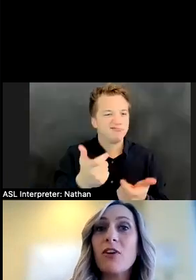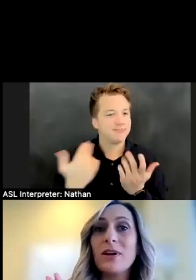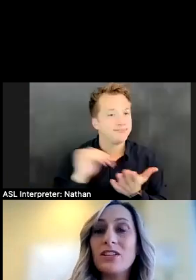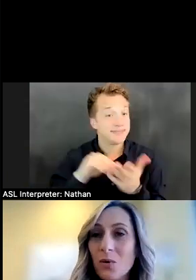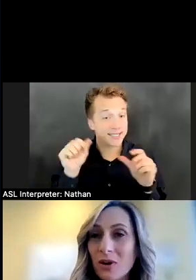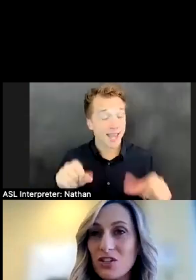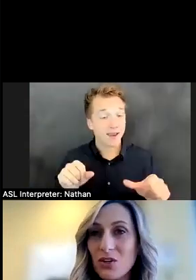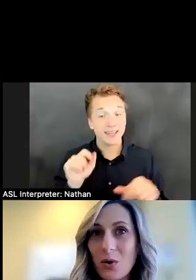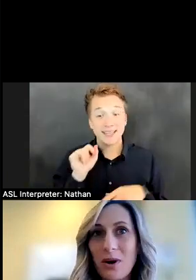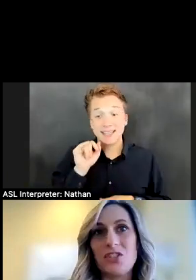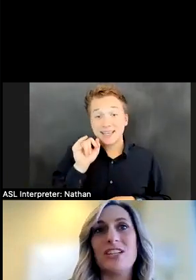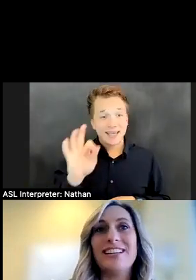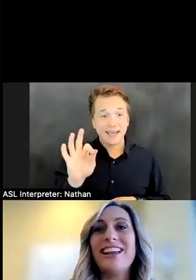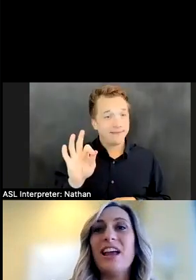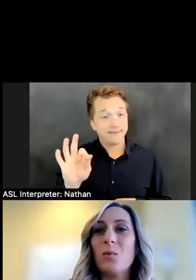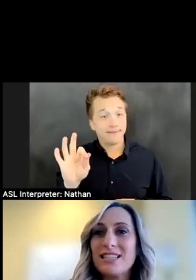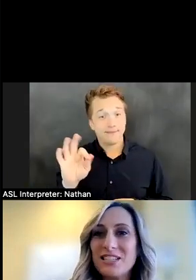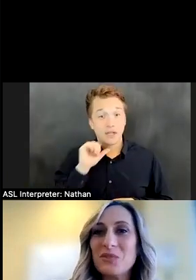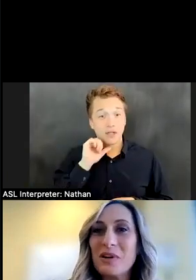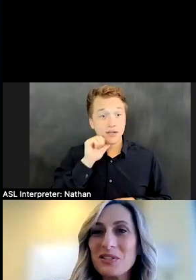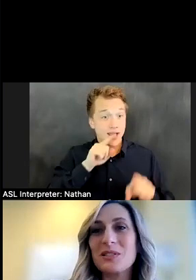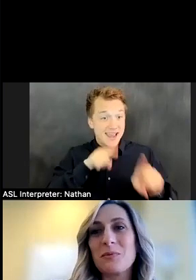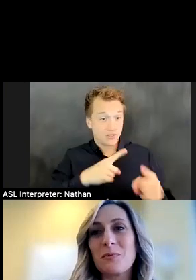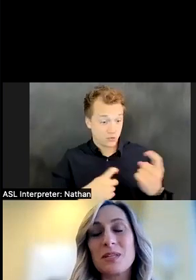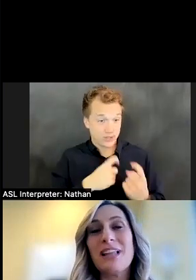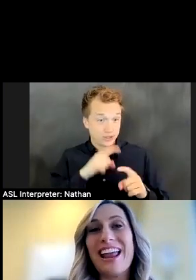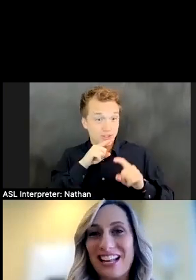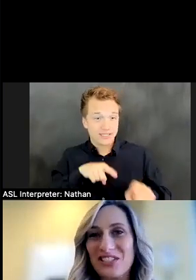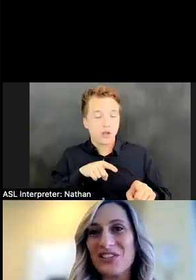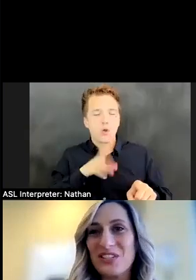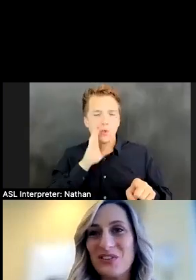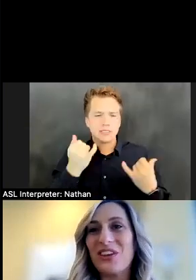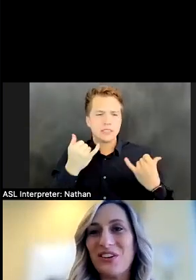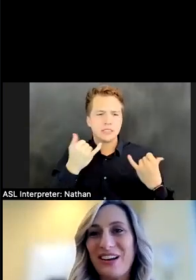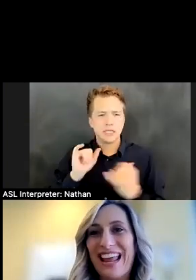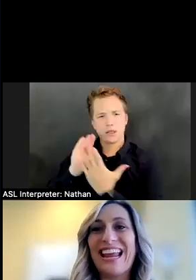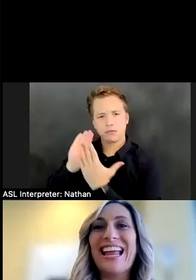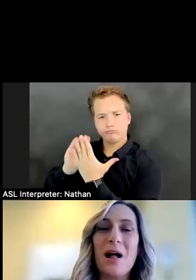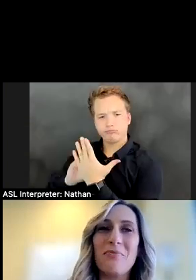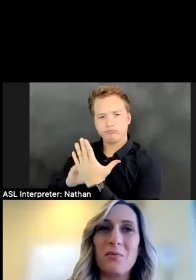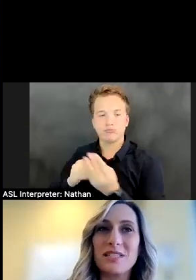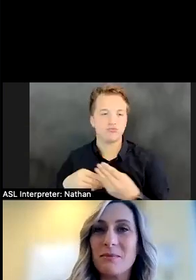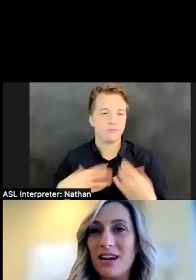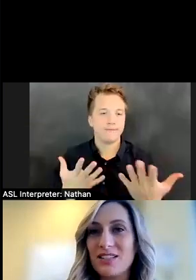If we don't get to your question, we still will supply answers to the Q&A that was submitted,